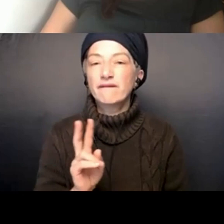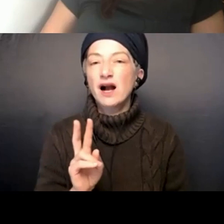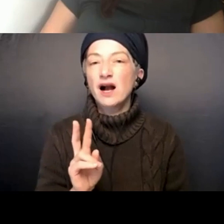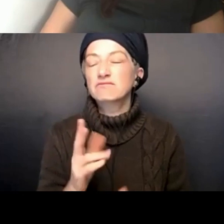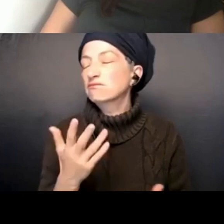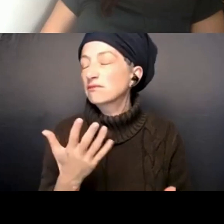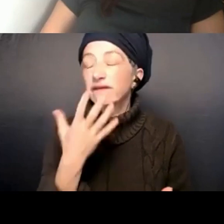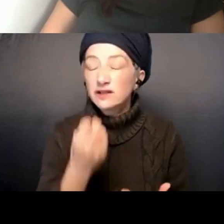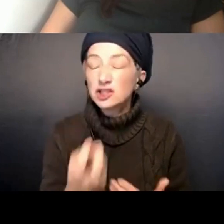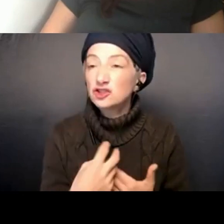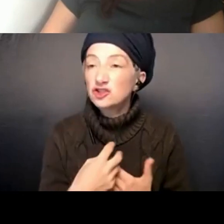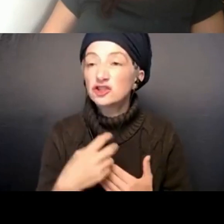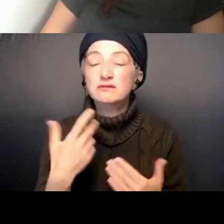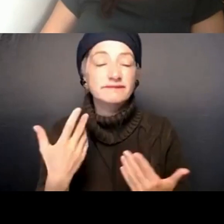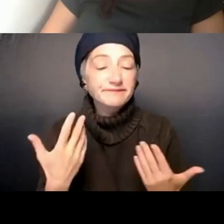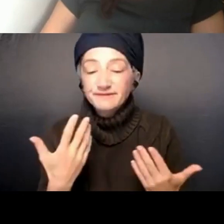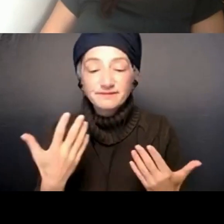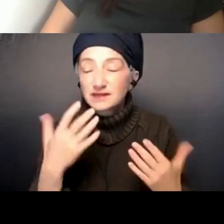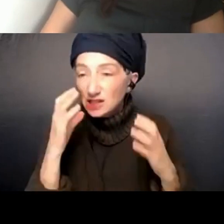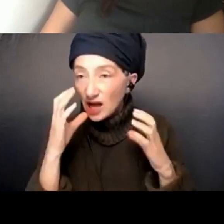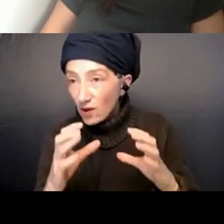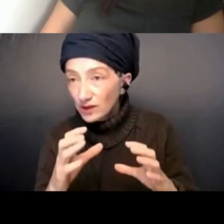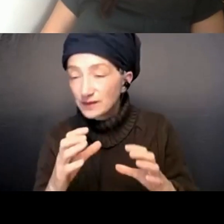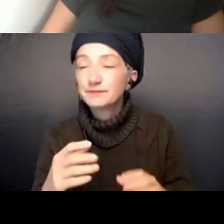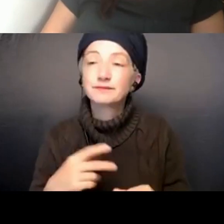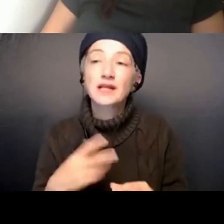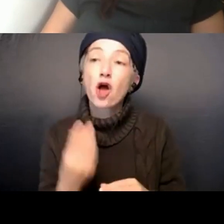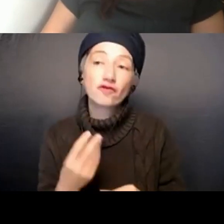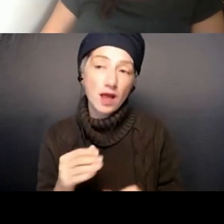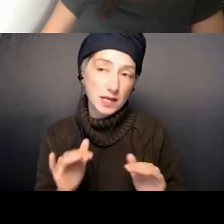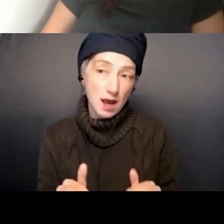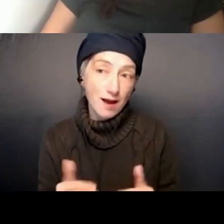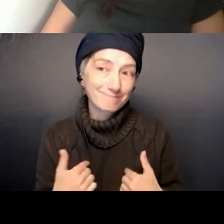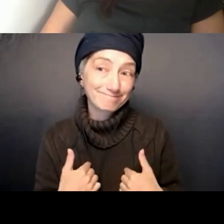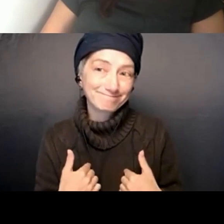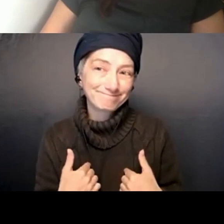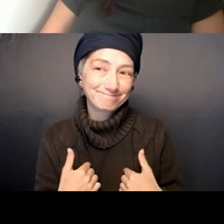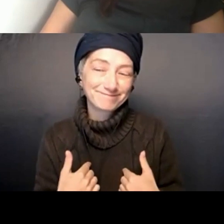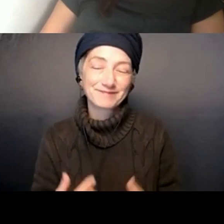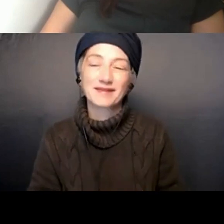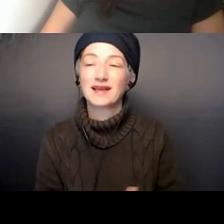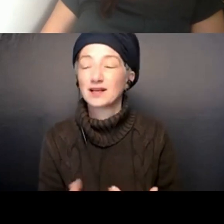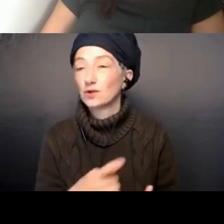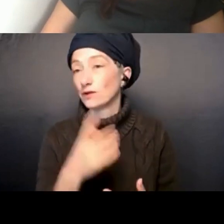we have really good video recordings of the last two ones. So, if you would like those to be sent to you,